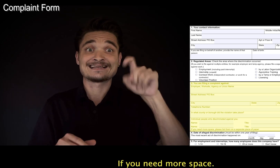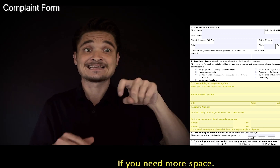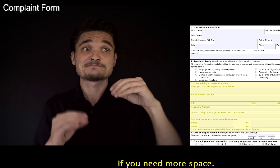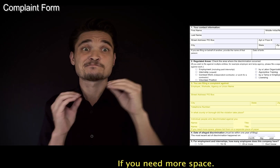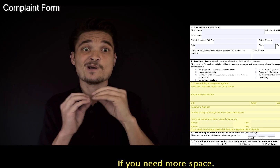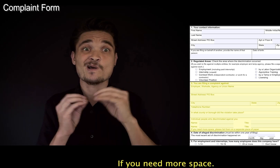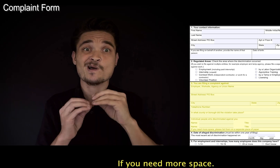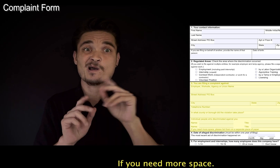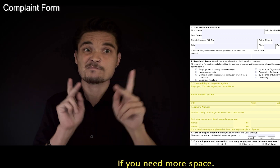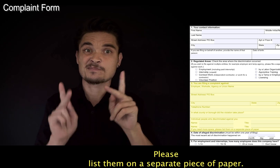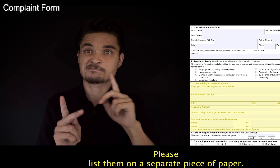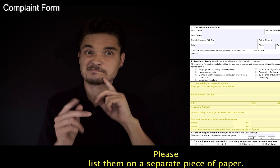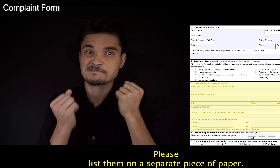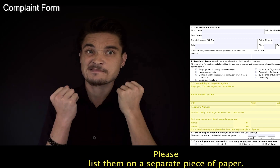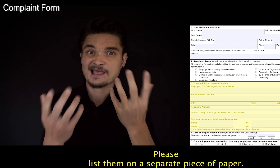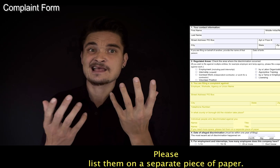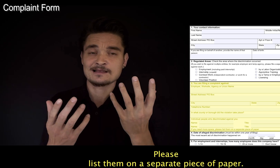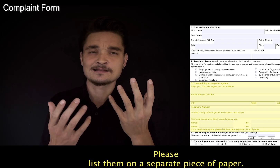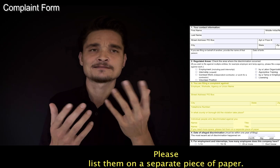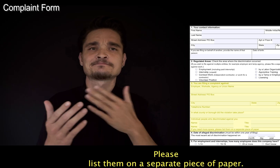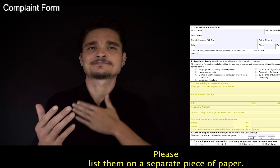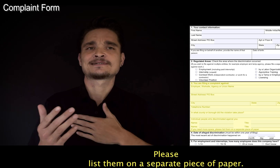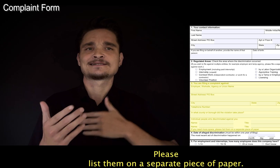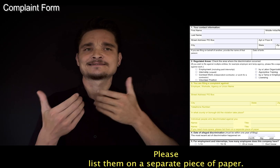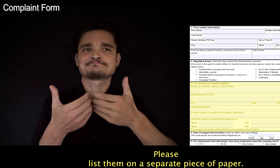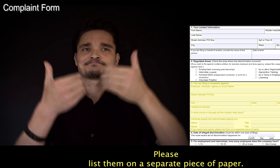If you need more space. Please list them on a separate piece of paper.